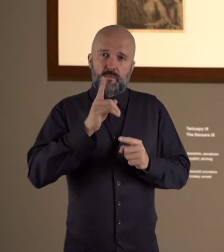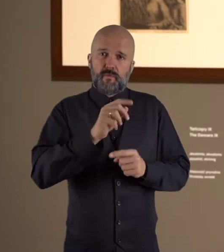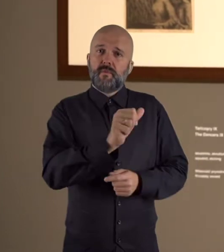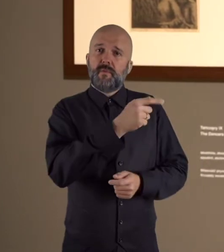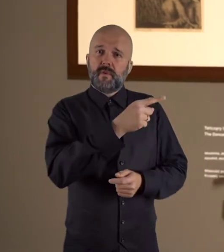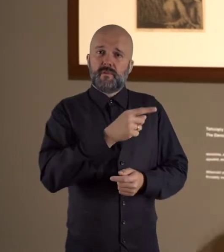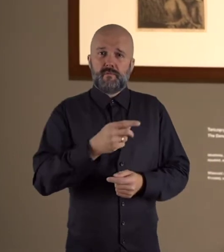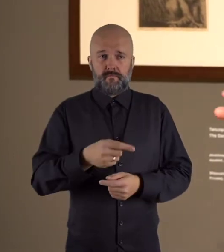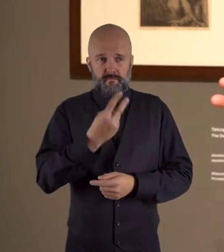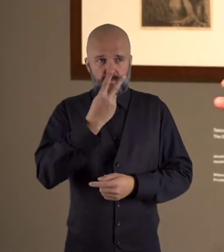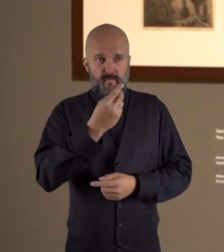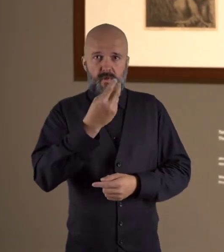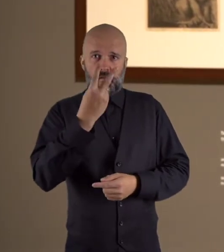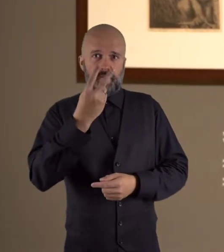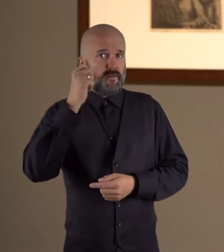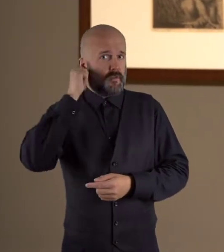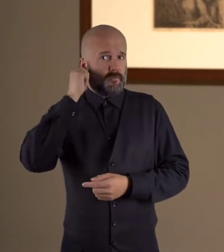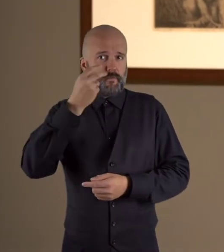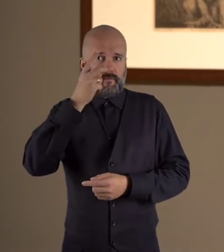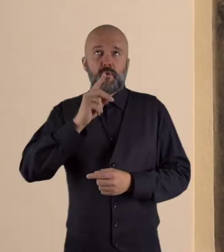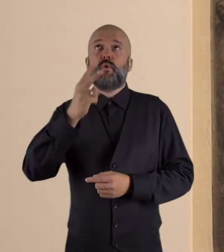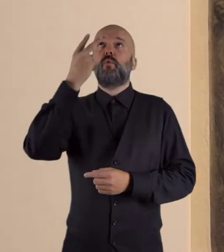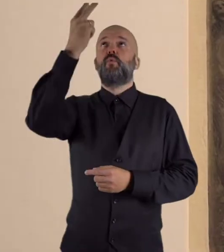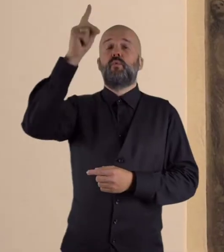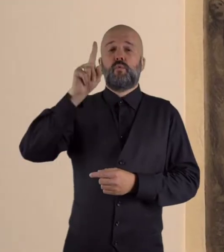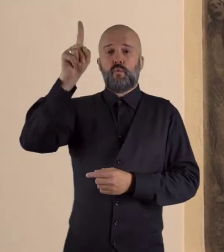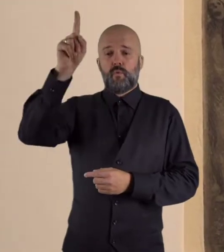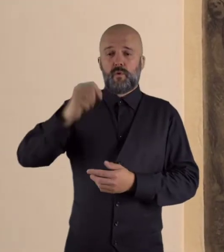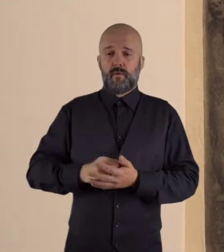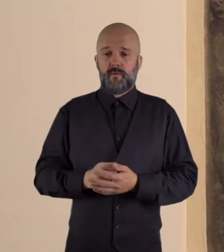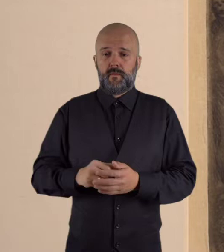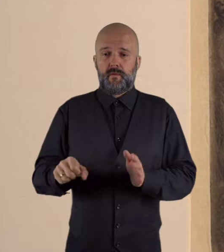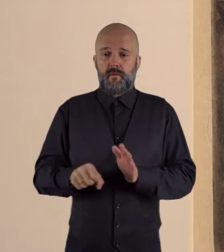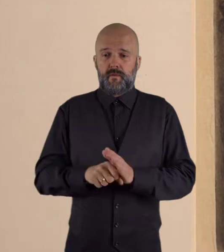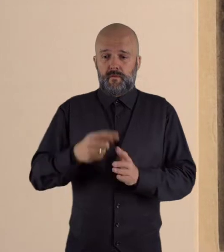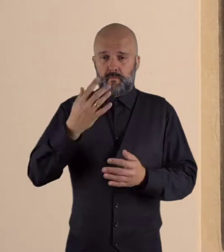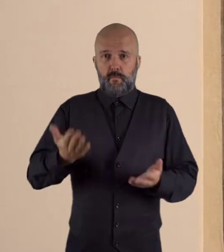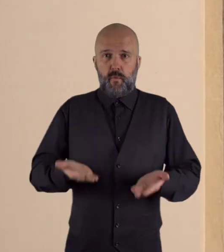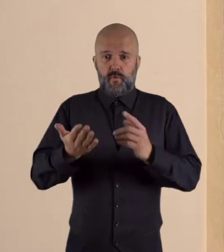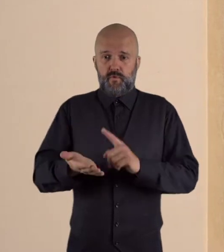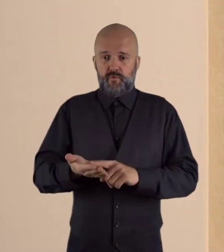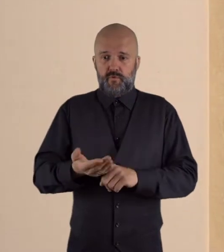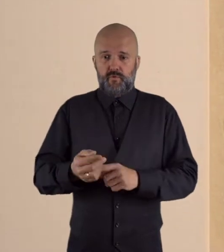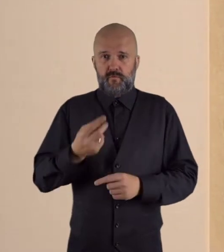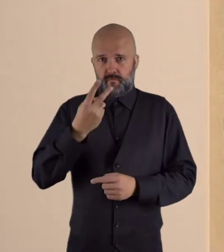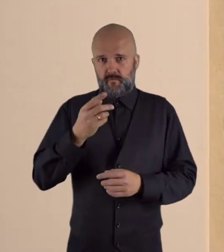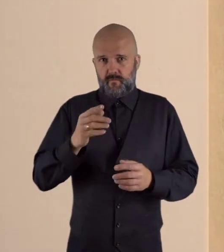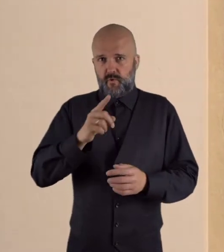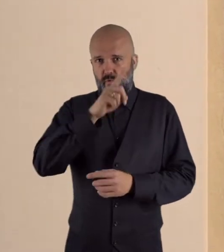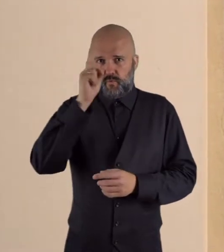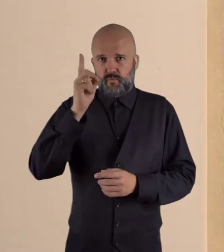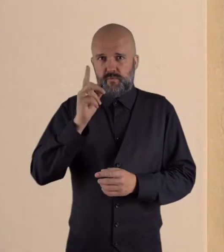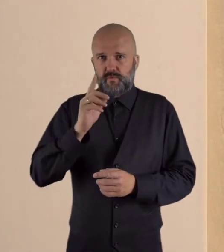Namely, two women who look upwards, also raise their hands in such a human gesture of supplication,